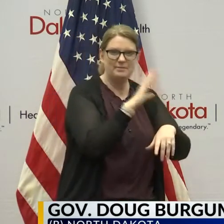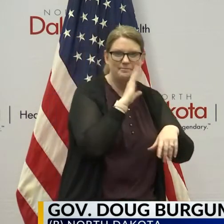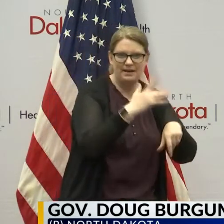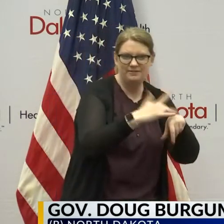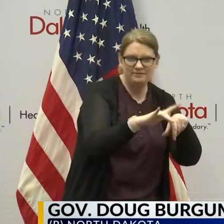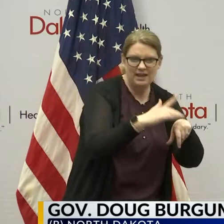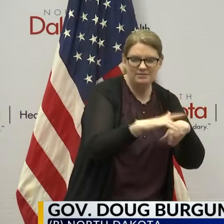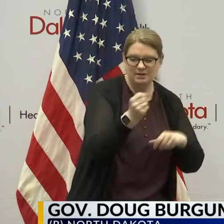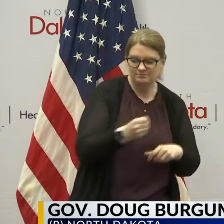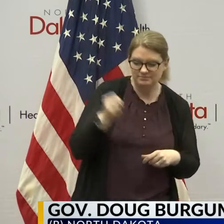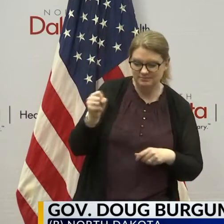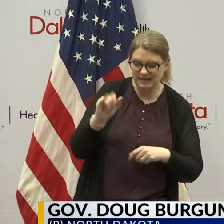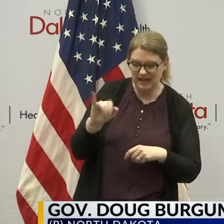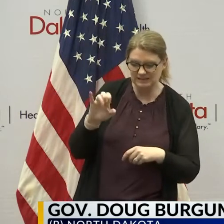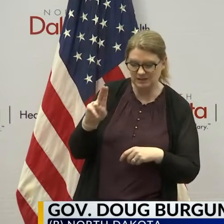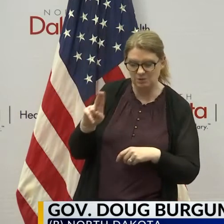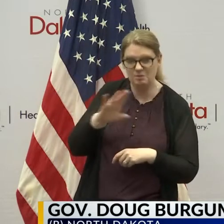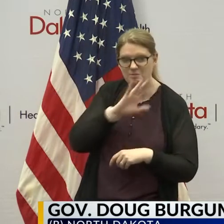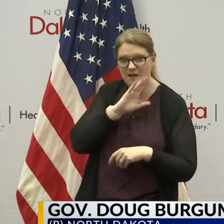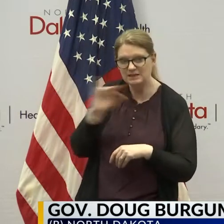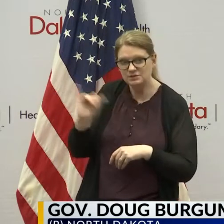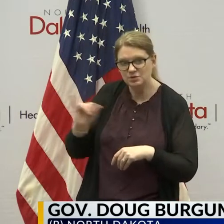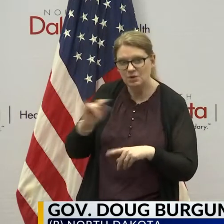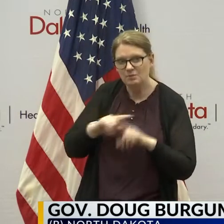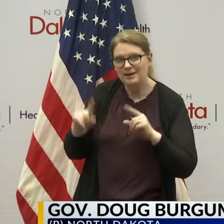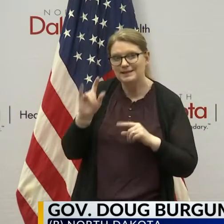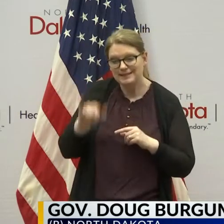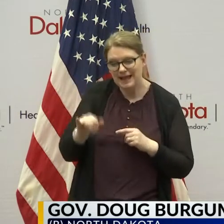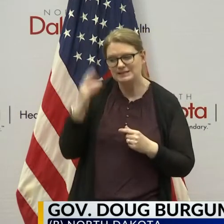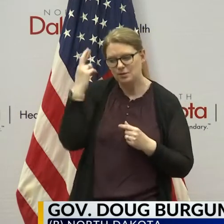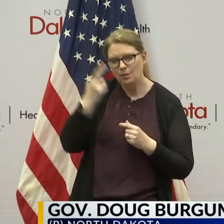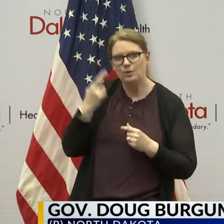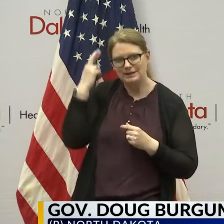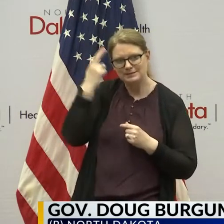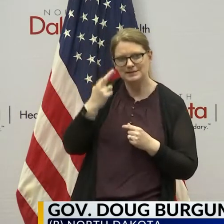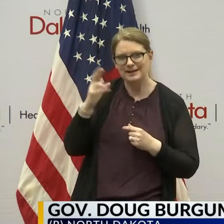HOSPITALIZATION OR THOSE THAT ARE CRITICALLY ILL IN THE HOSPITAL THAT NEED ACCESS TO